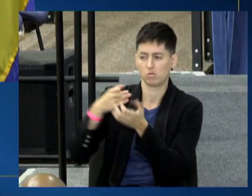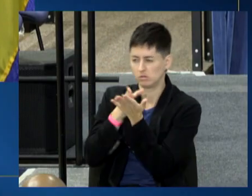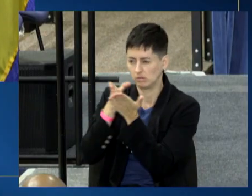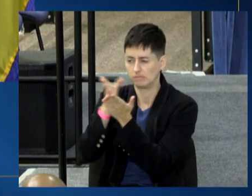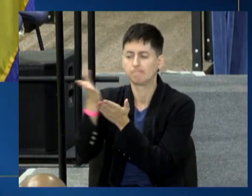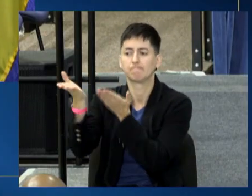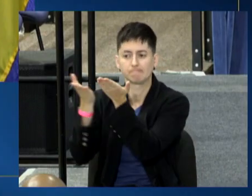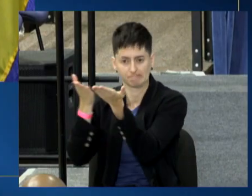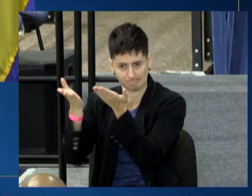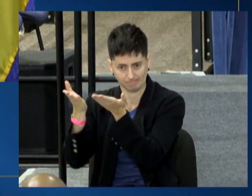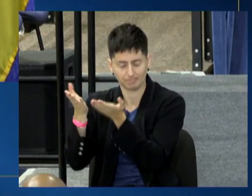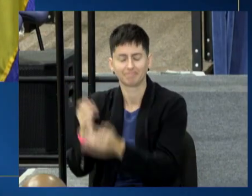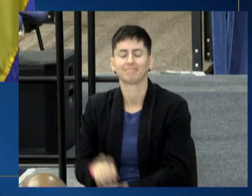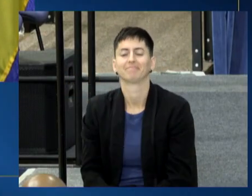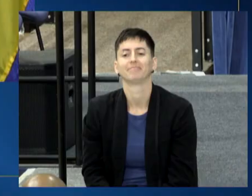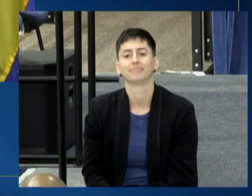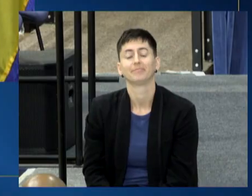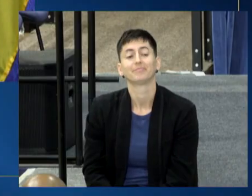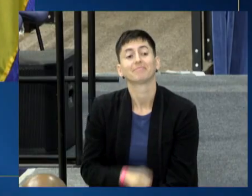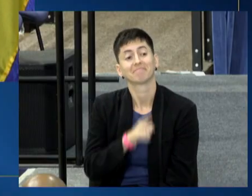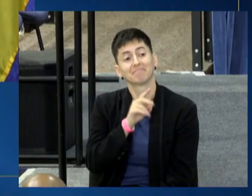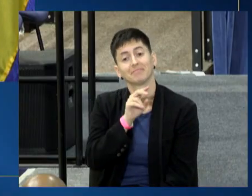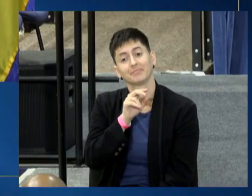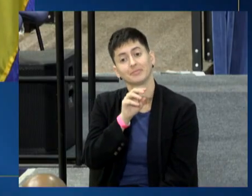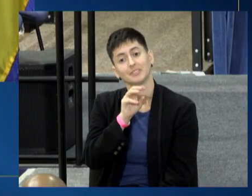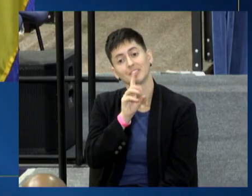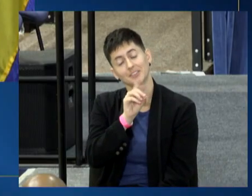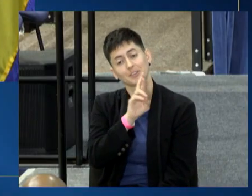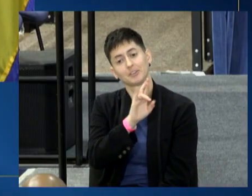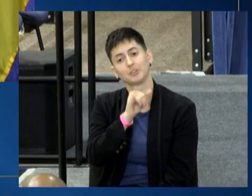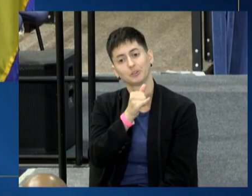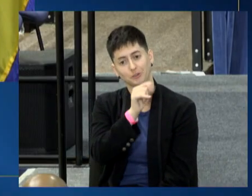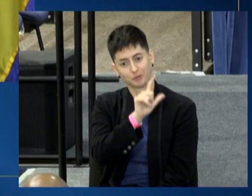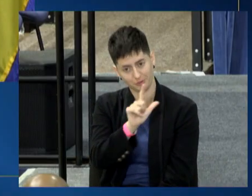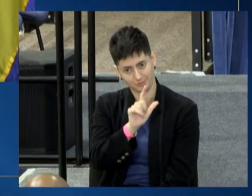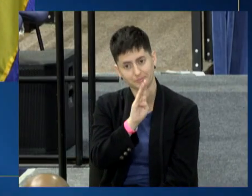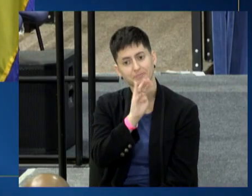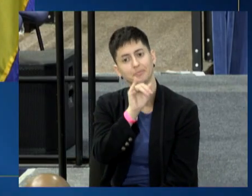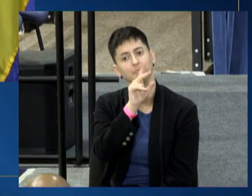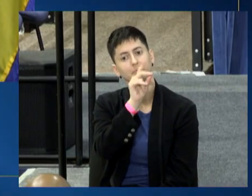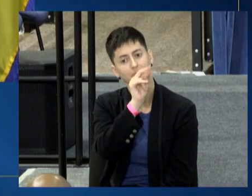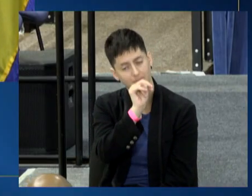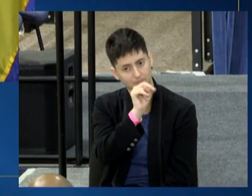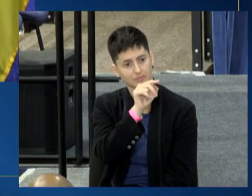Dr. Jill Biden, private insurance companies have also stepped up and extended navigation coverage